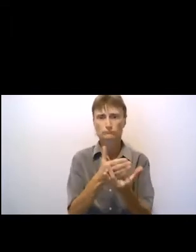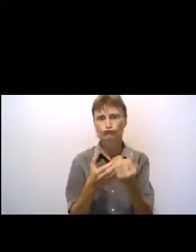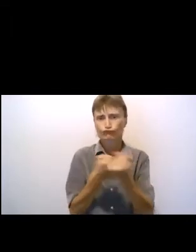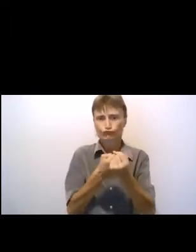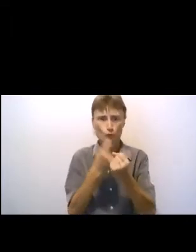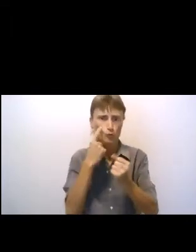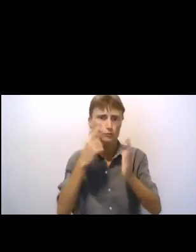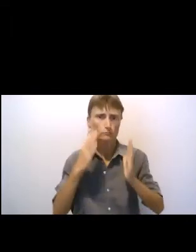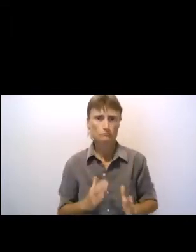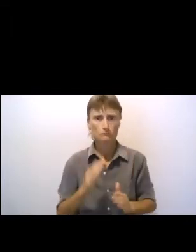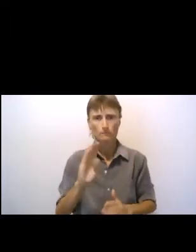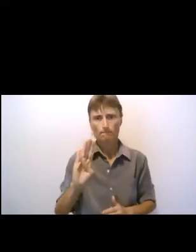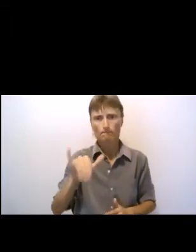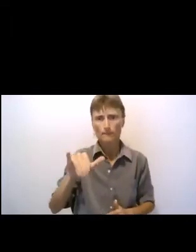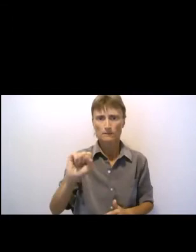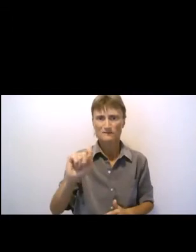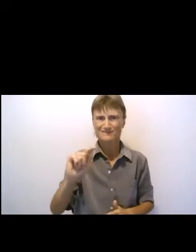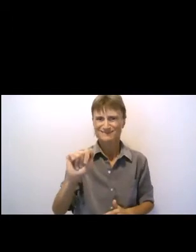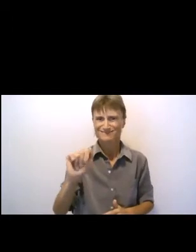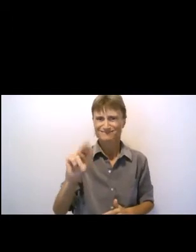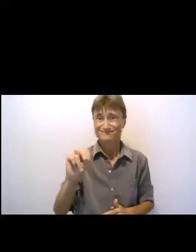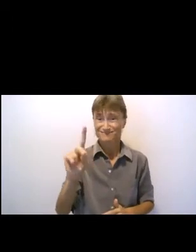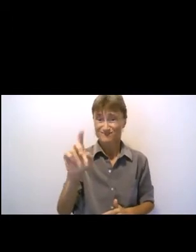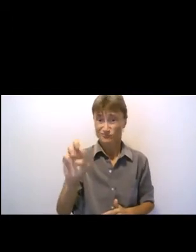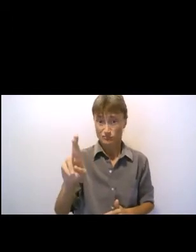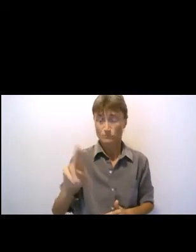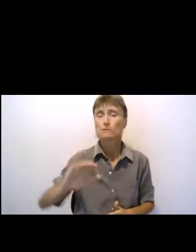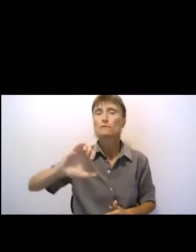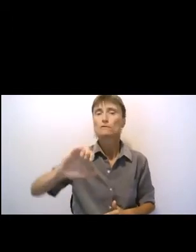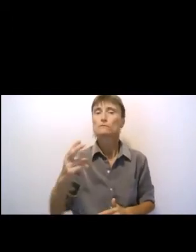language, Cherie's your person to get in touch with. Cherie, can you introduce yourself right